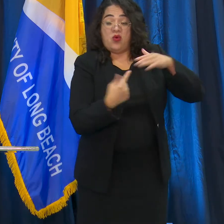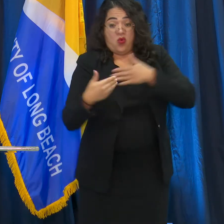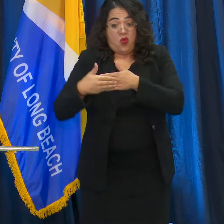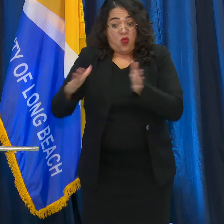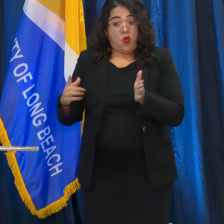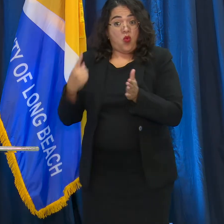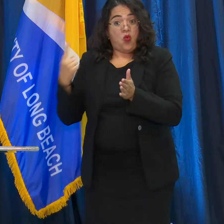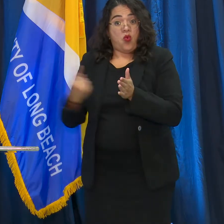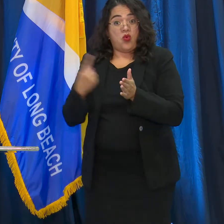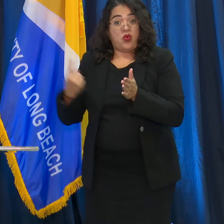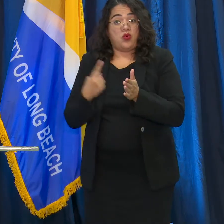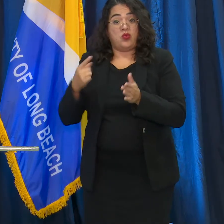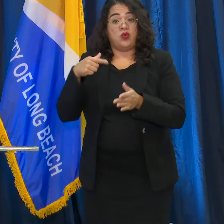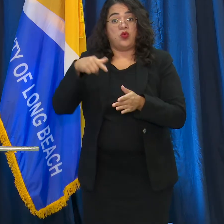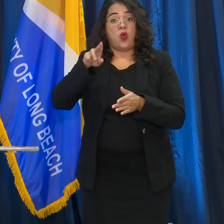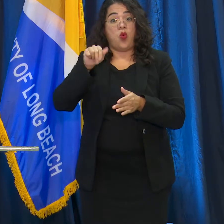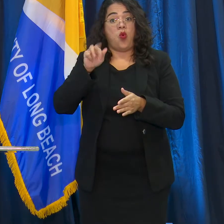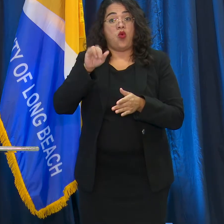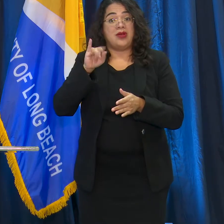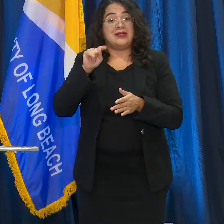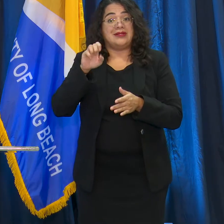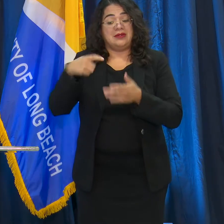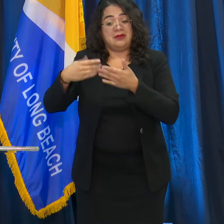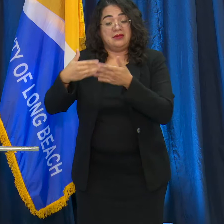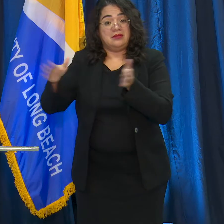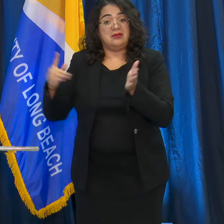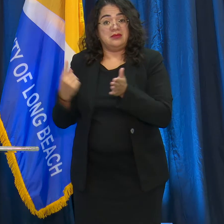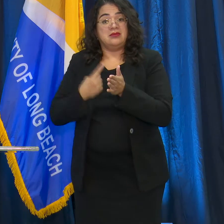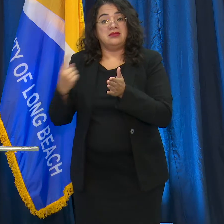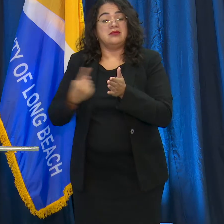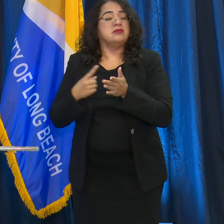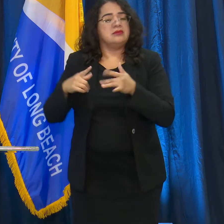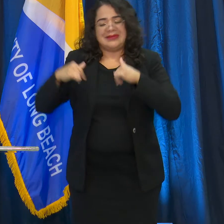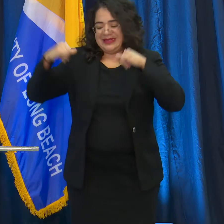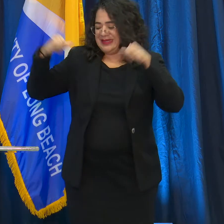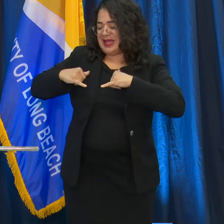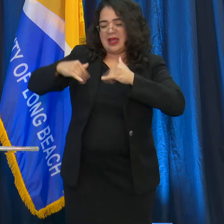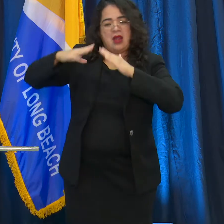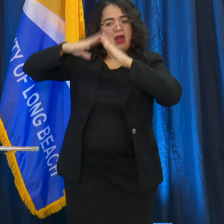who is likely to be COVID-19 (positive), they must quarantine in a residence for 14 days